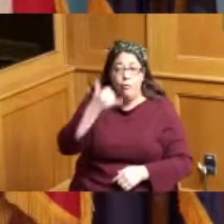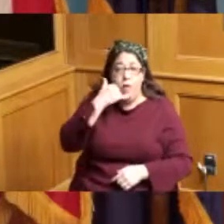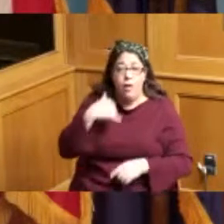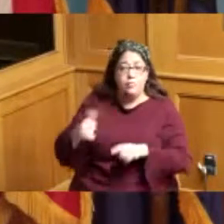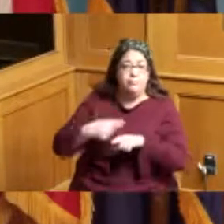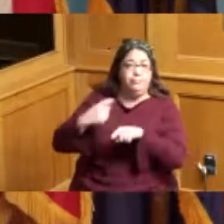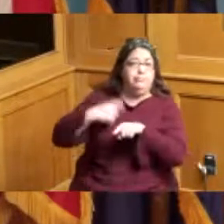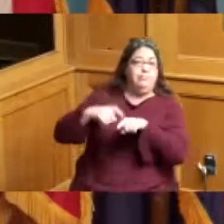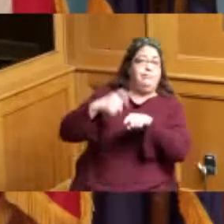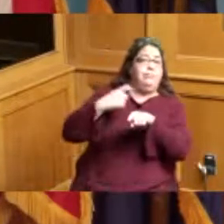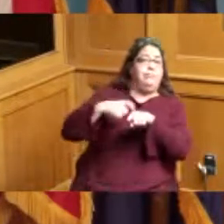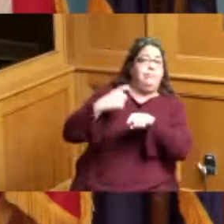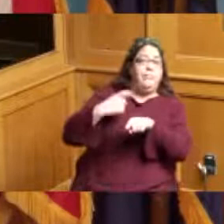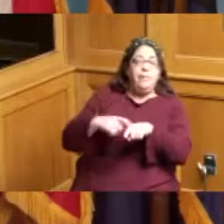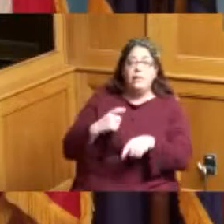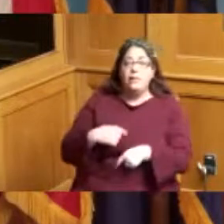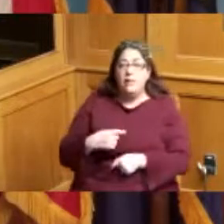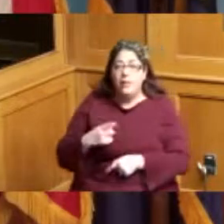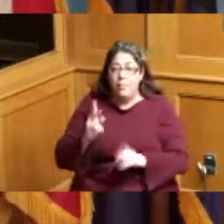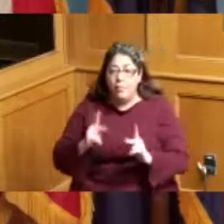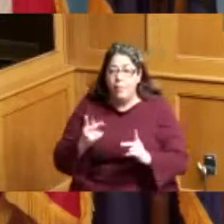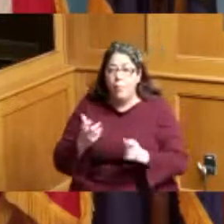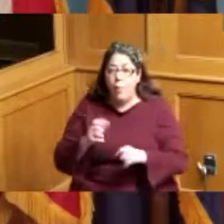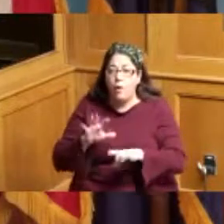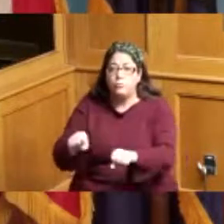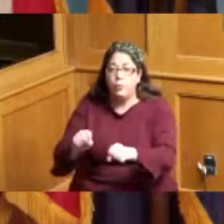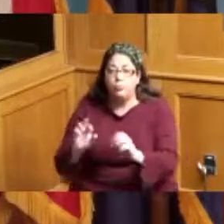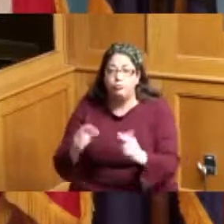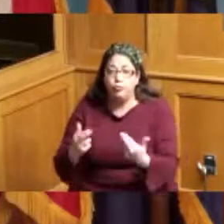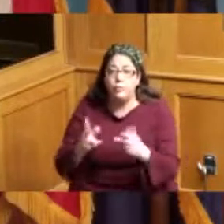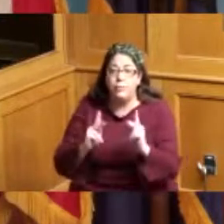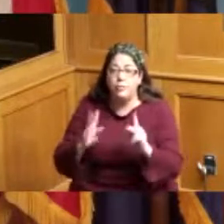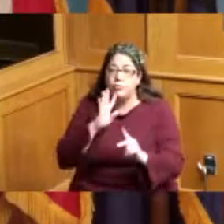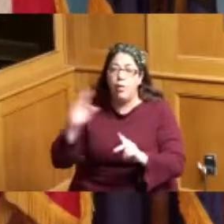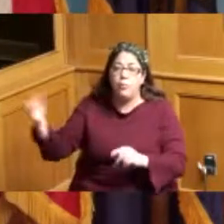people wanting to book rooms tell me when people talk about coming from Chicago people